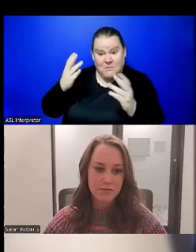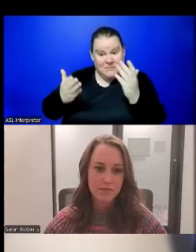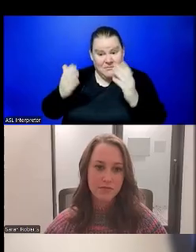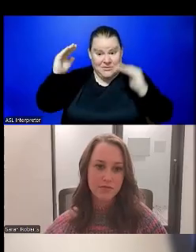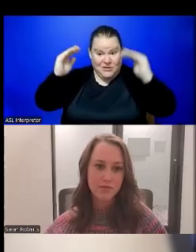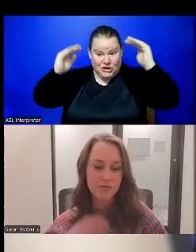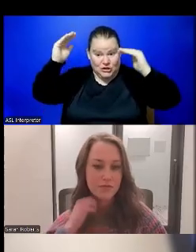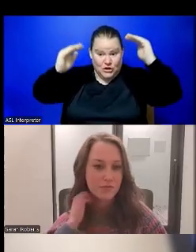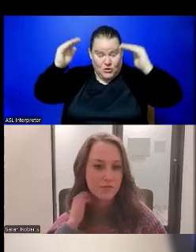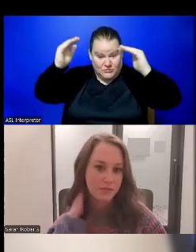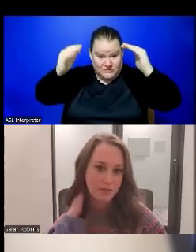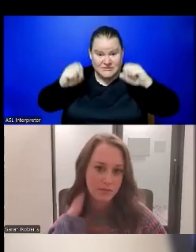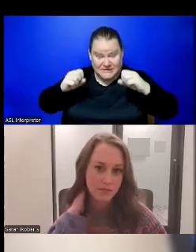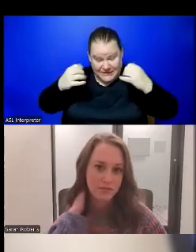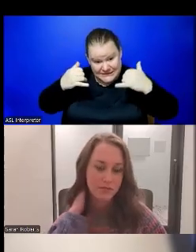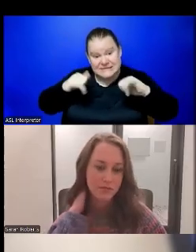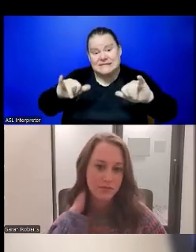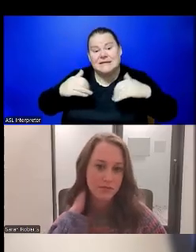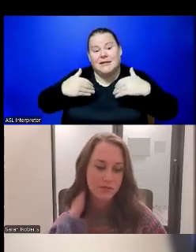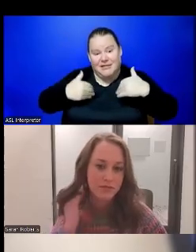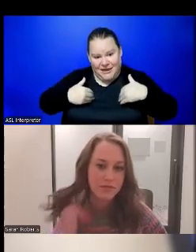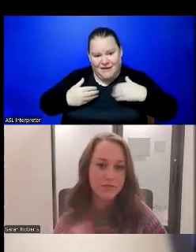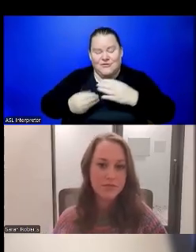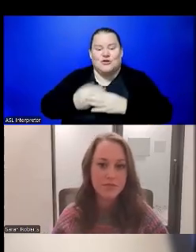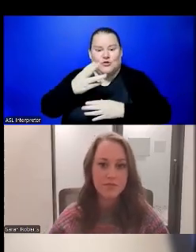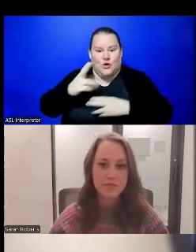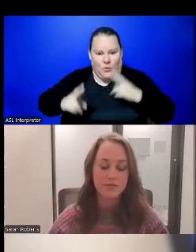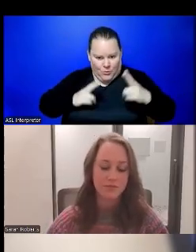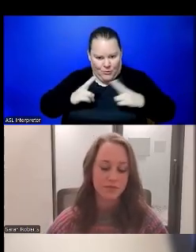they can stay on growth hormone for the benefit of the muscle